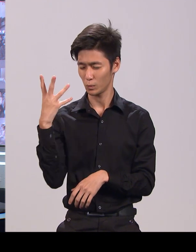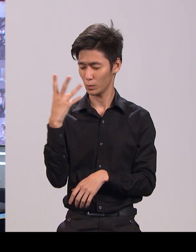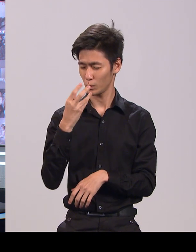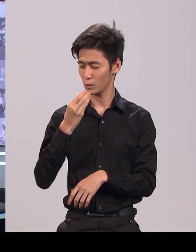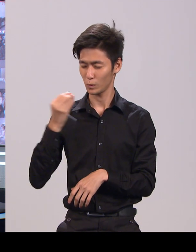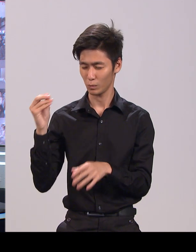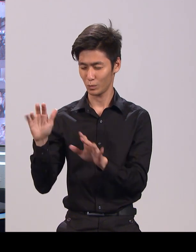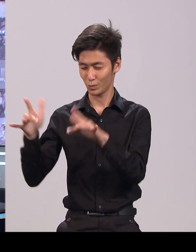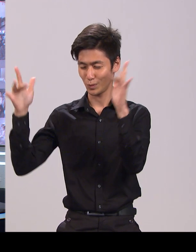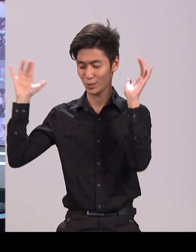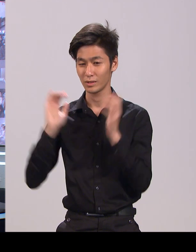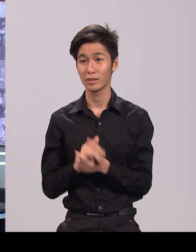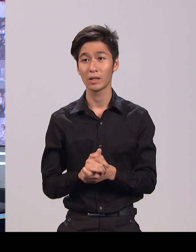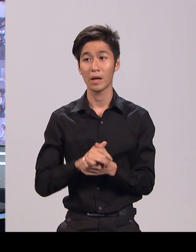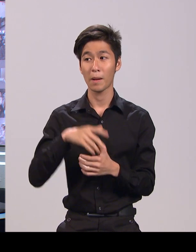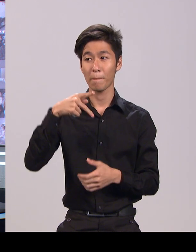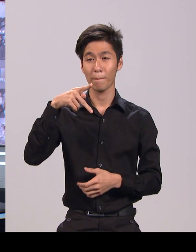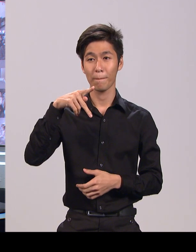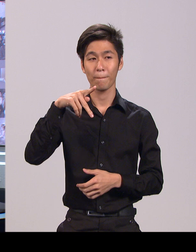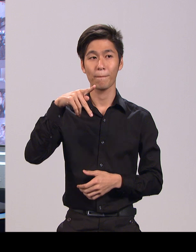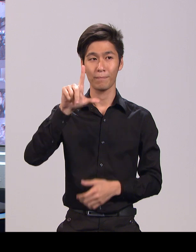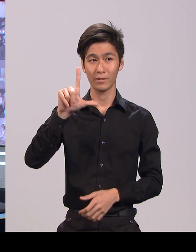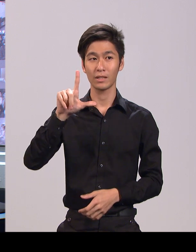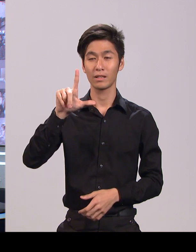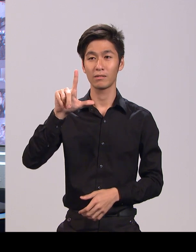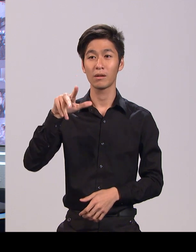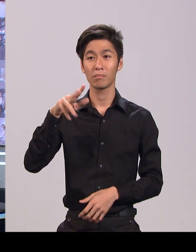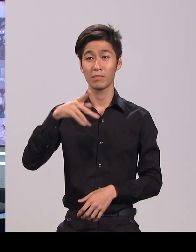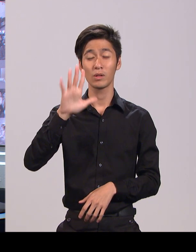In Paya Lebar, the Paya Lebar Airbase will have moved to Changi